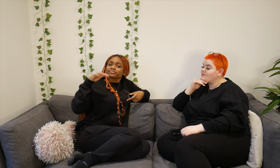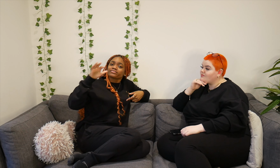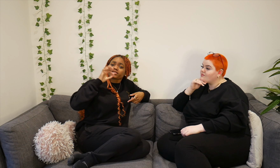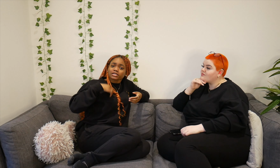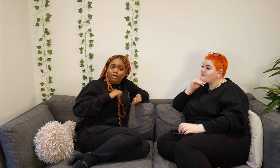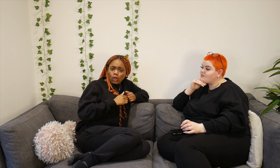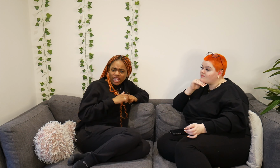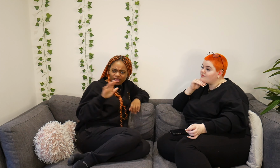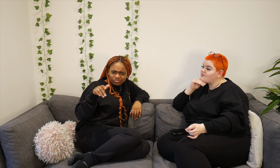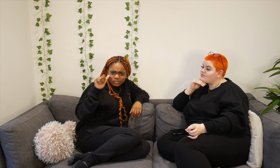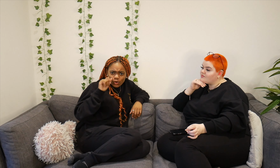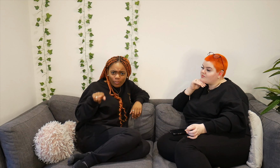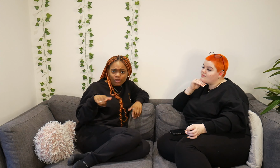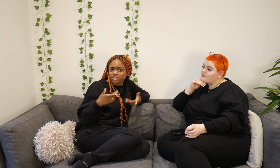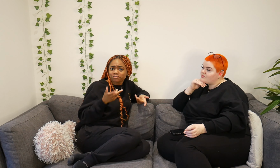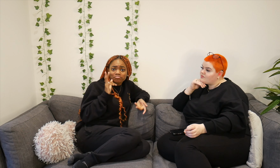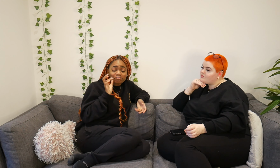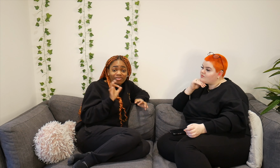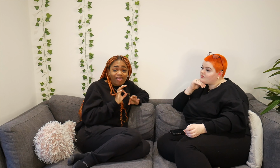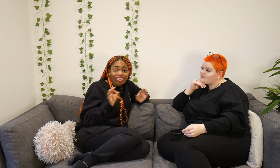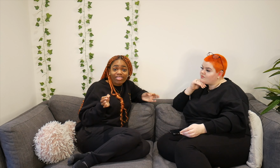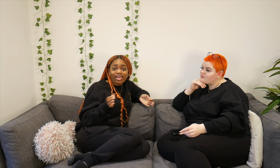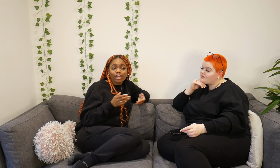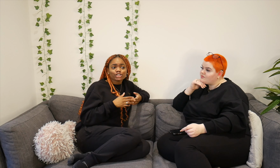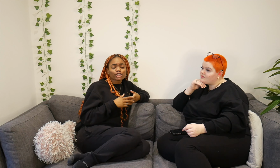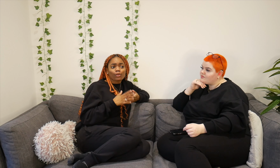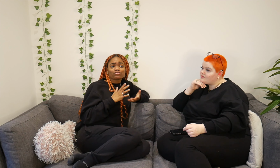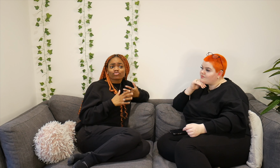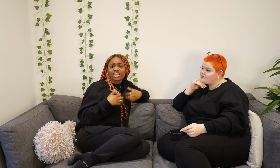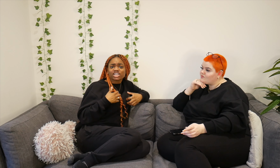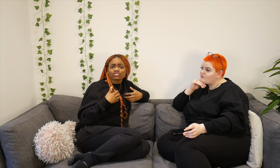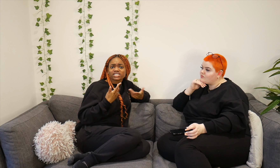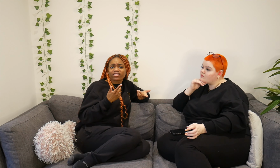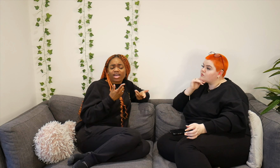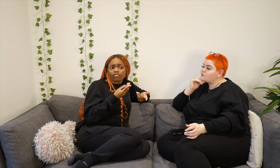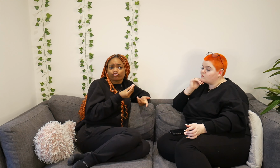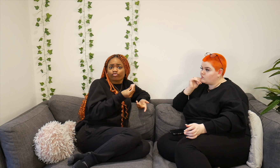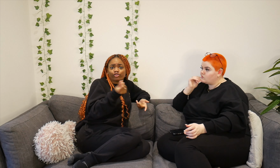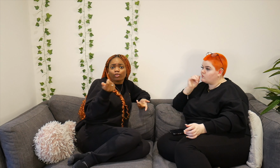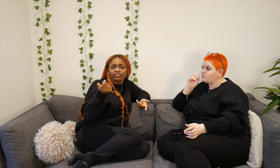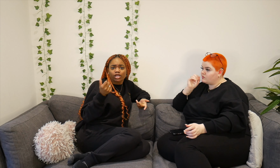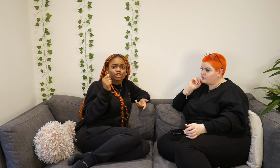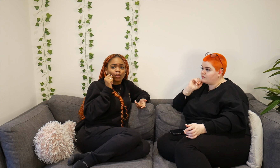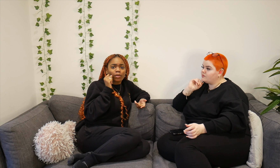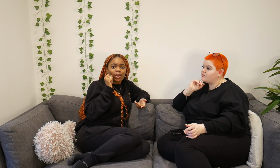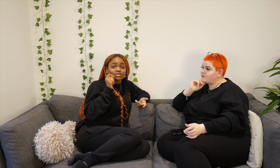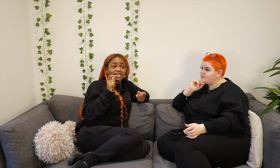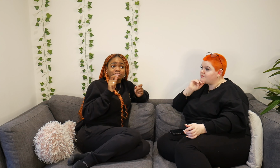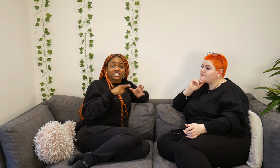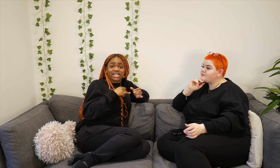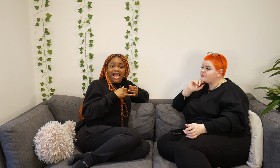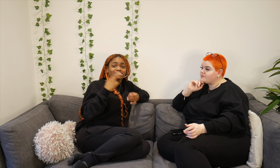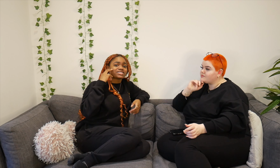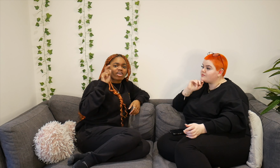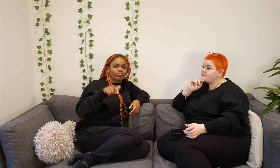I asked a colleague, 'do you know about it?', they knew nothing. So, it's really interesting that a few of us know about it, especially as Deaf people.